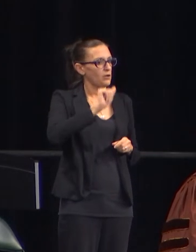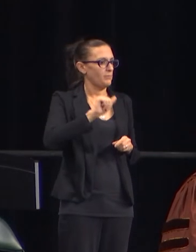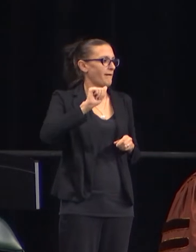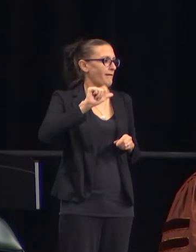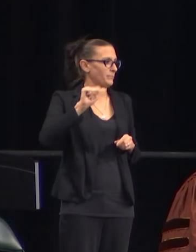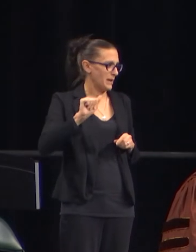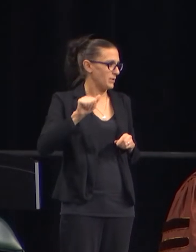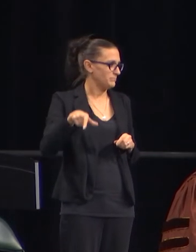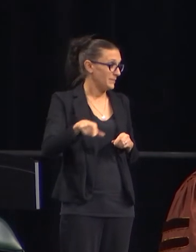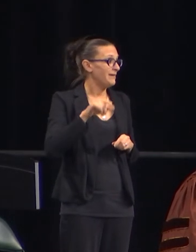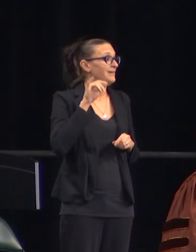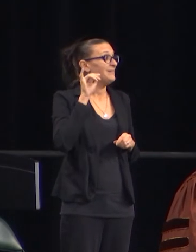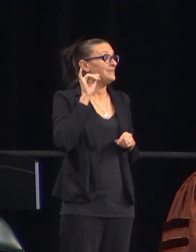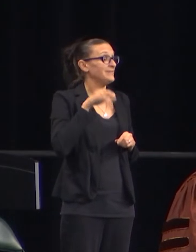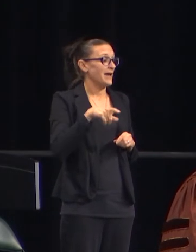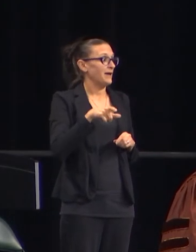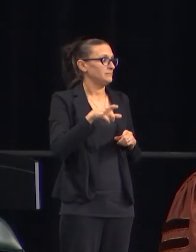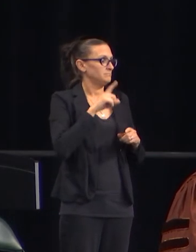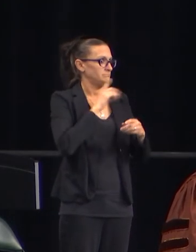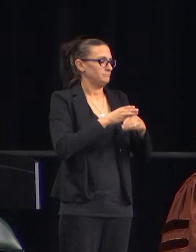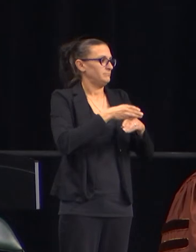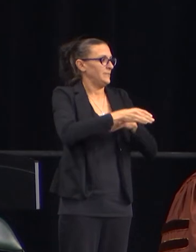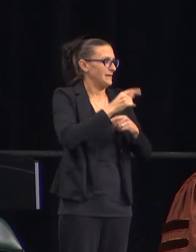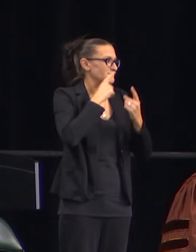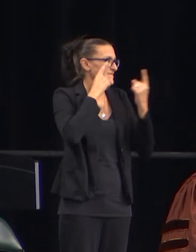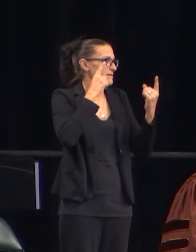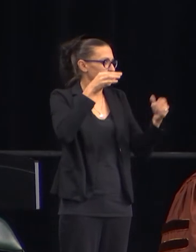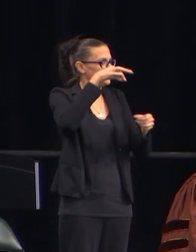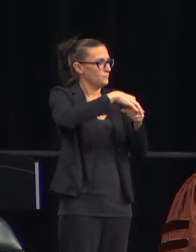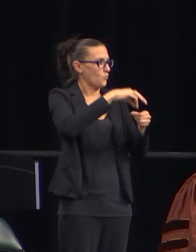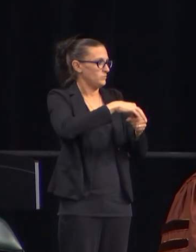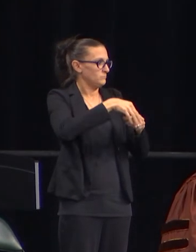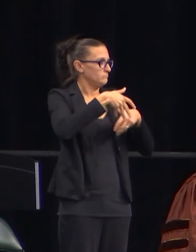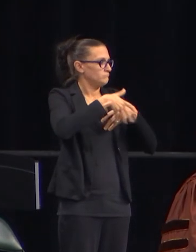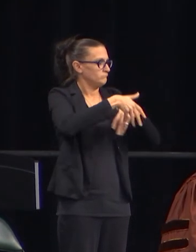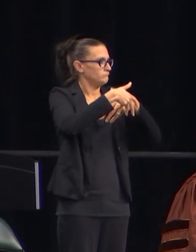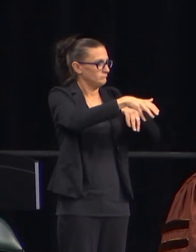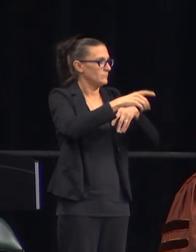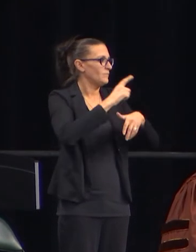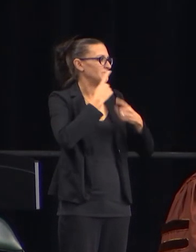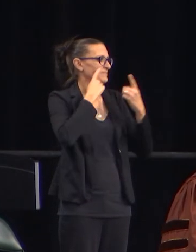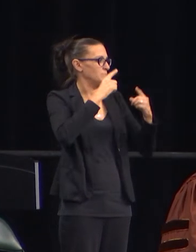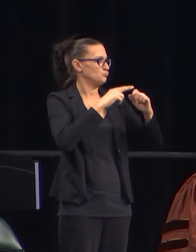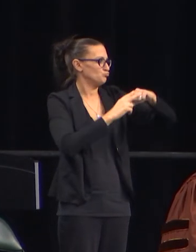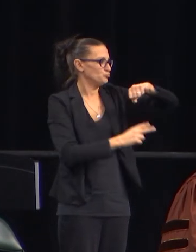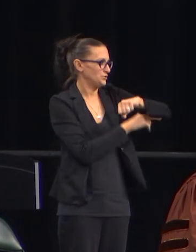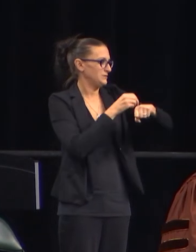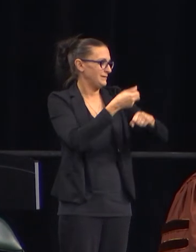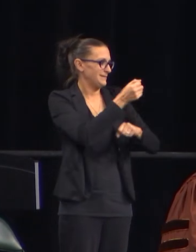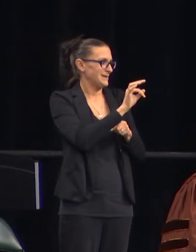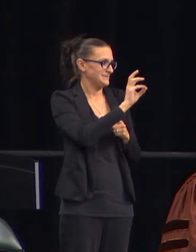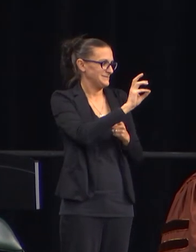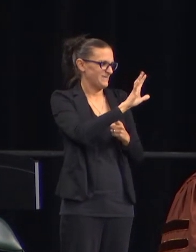That was the following the famous march for voting rights on the Norman Pettus bridge in 1965.